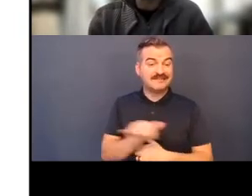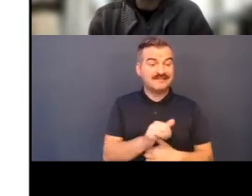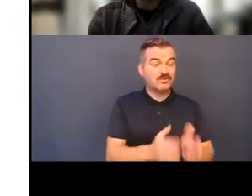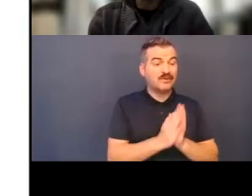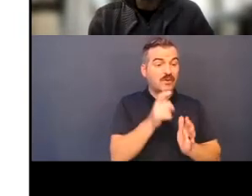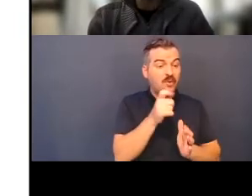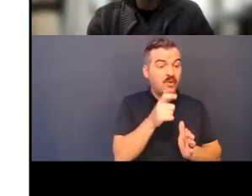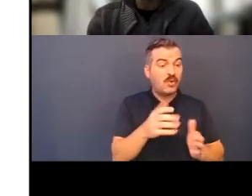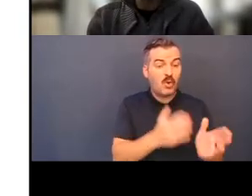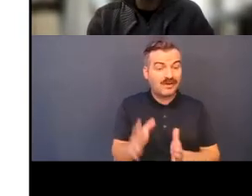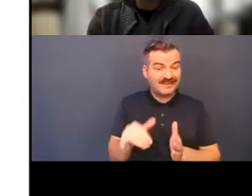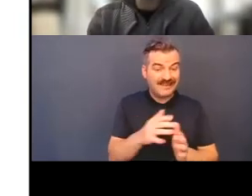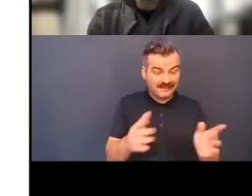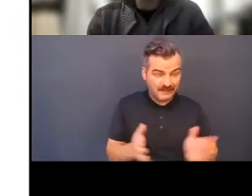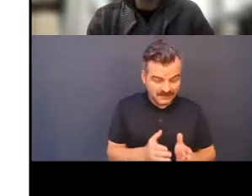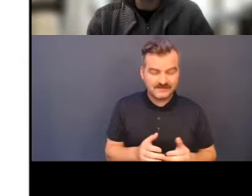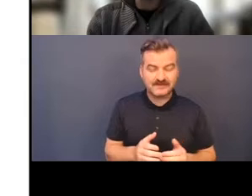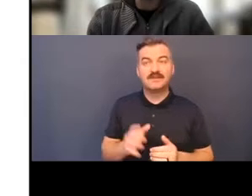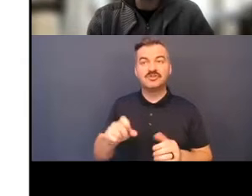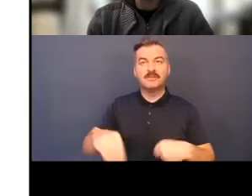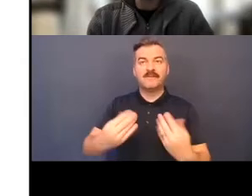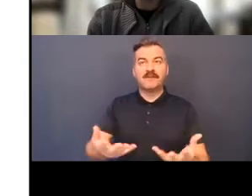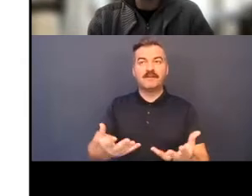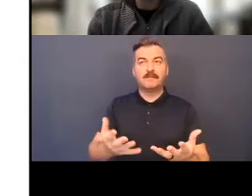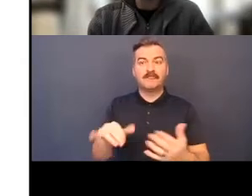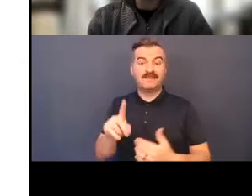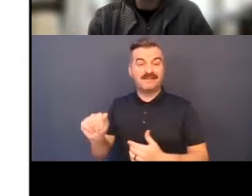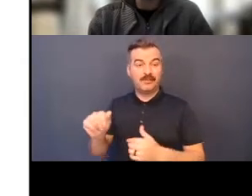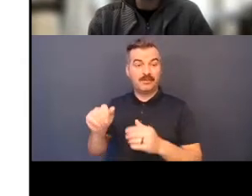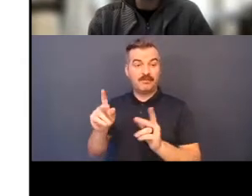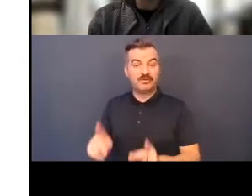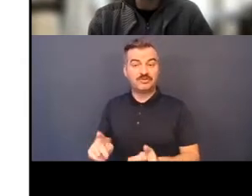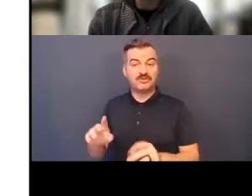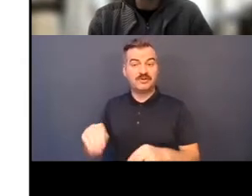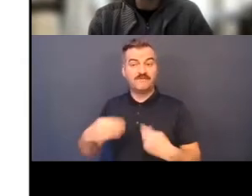the space to provide or that the disabled person provide an account of their orientation